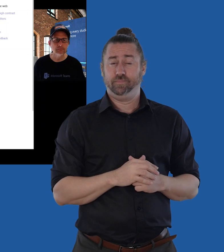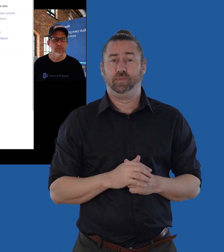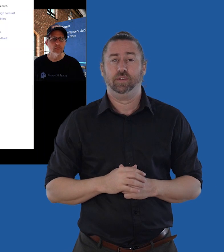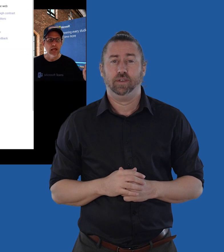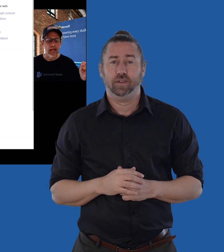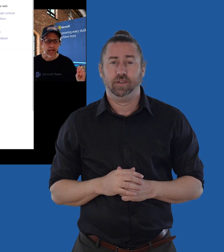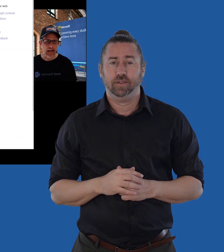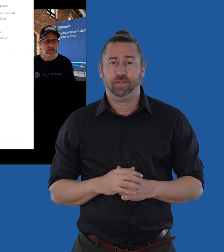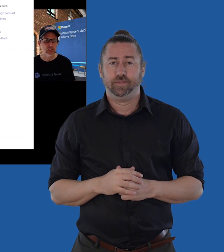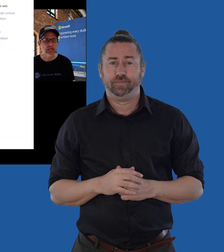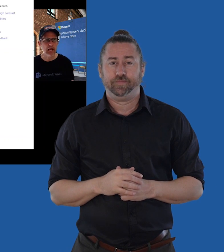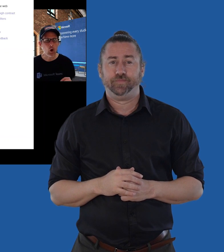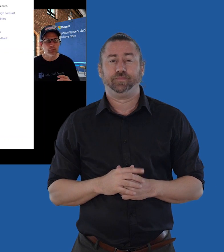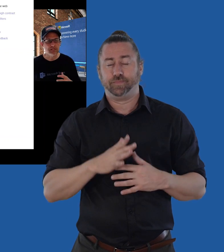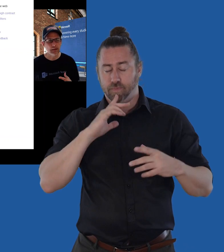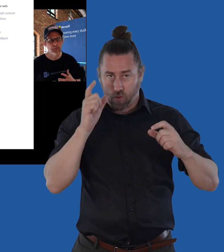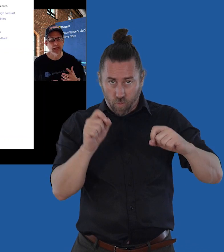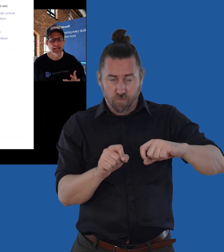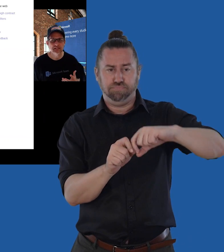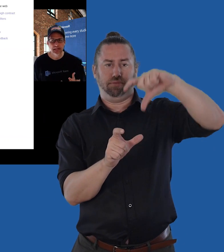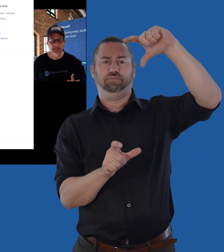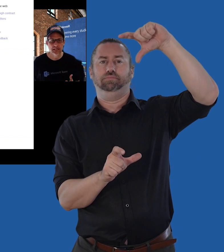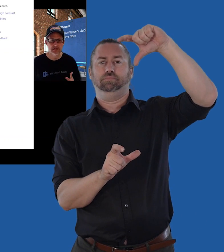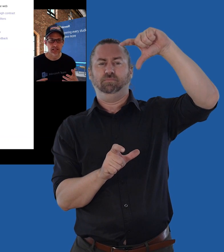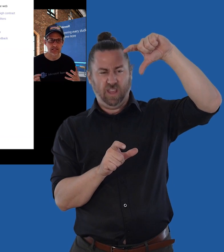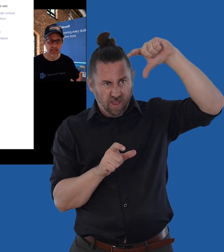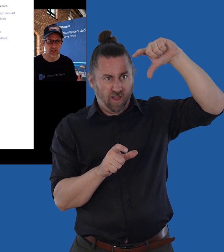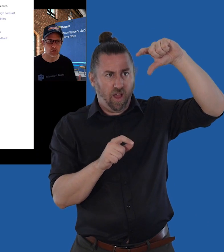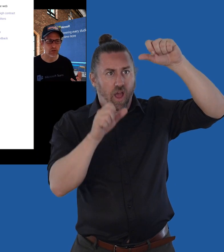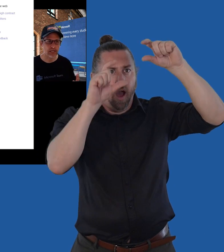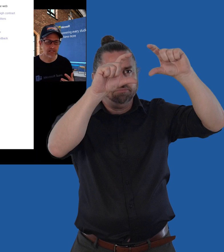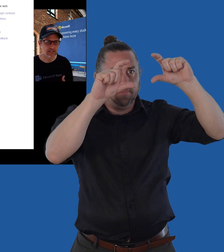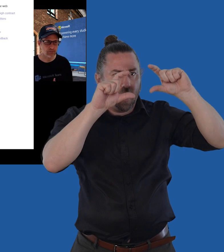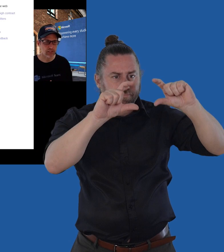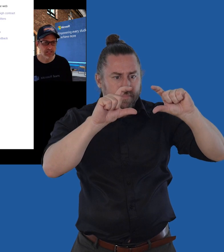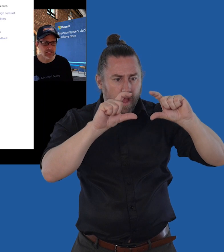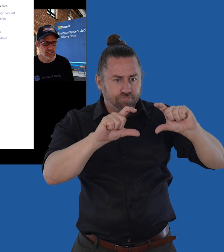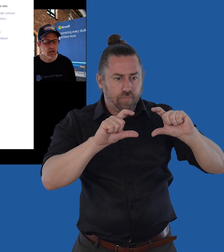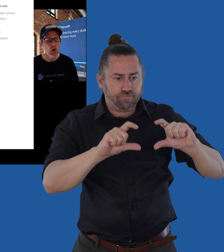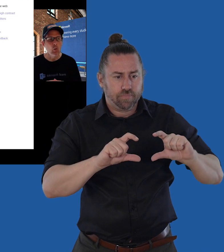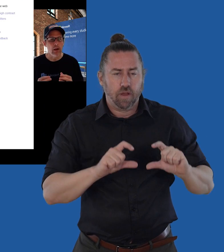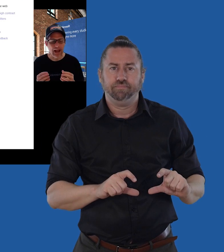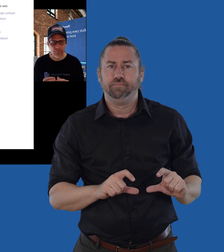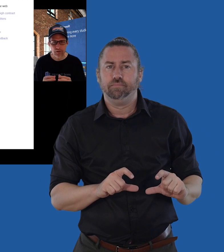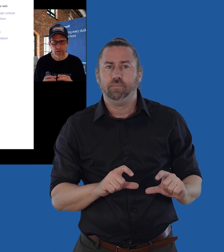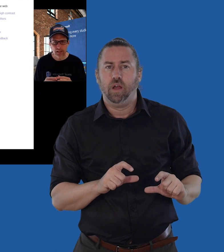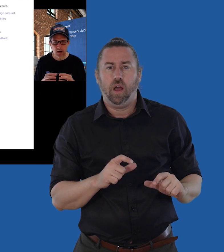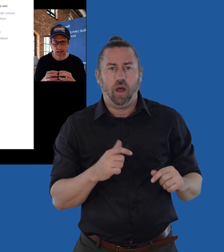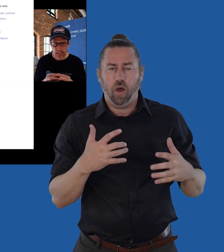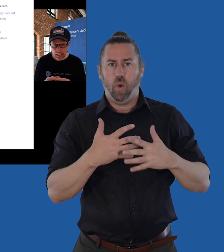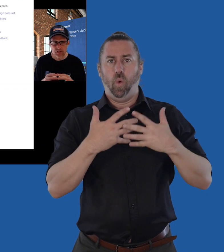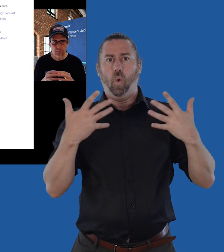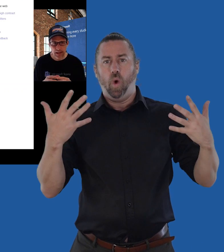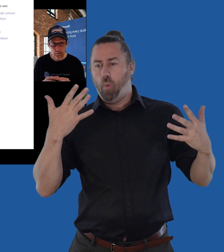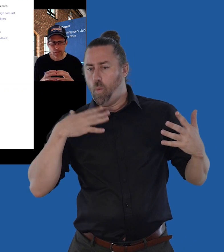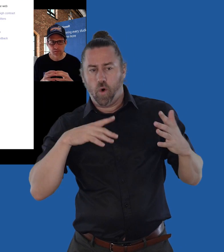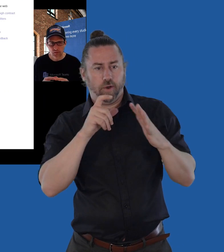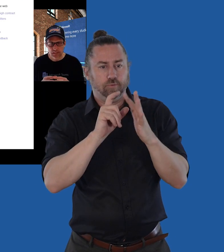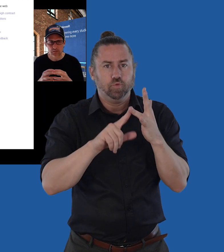it actually opens up the Ease of Access center, or the accessibility center, where everything that I need to make my device